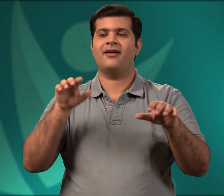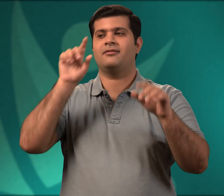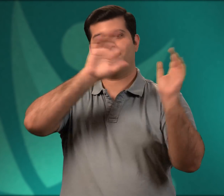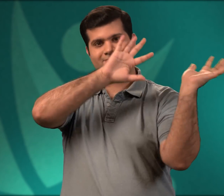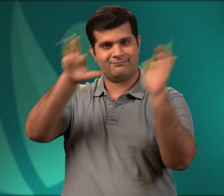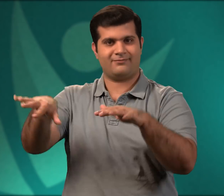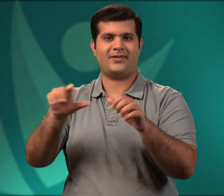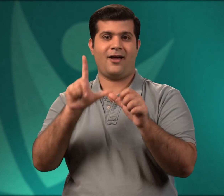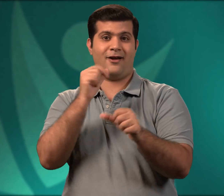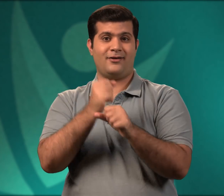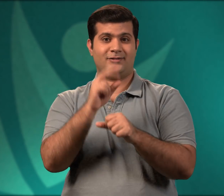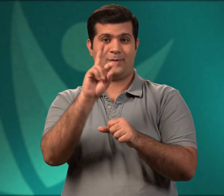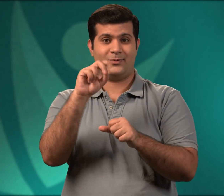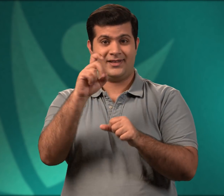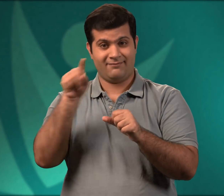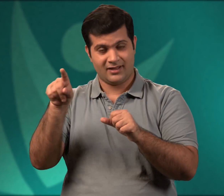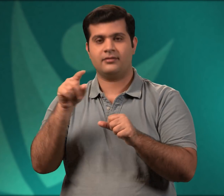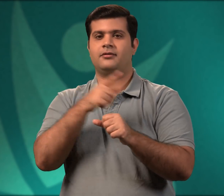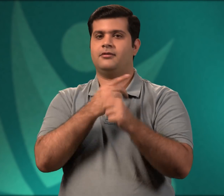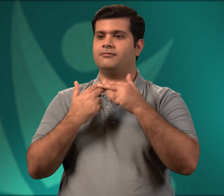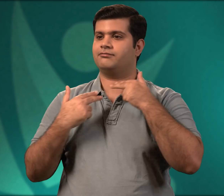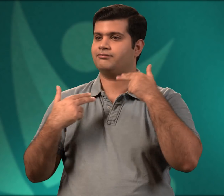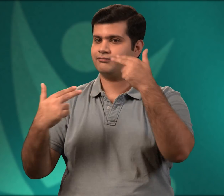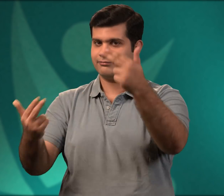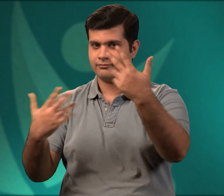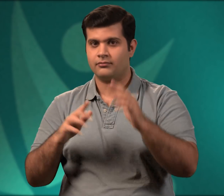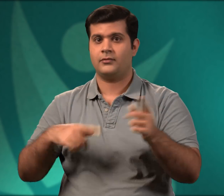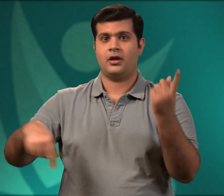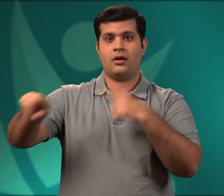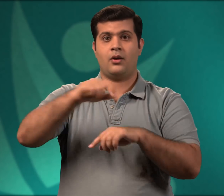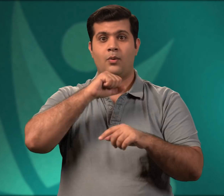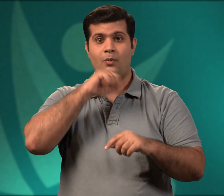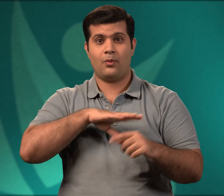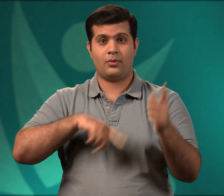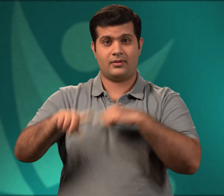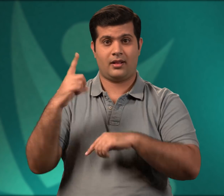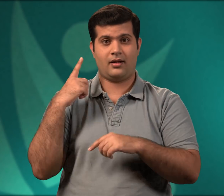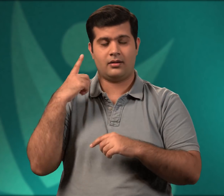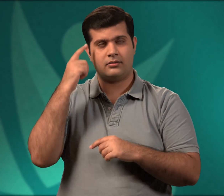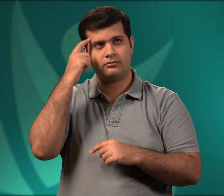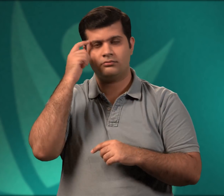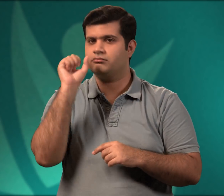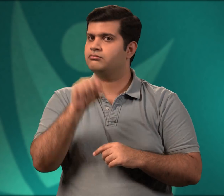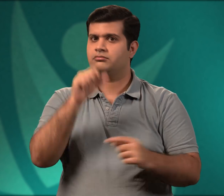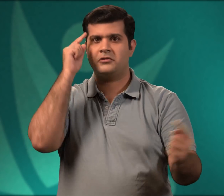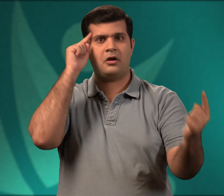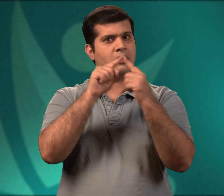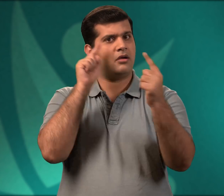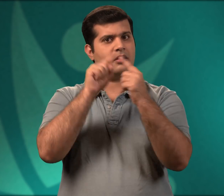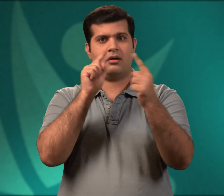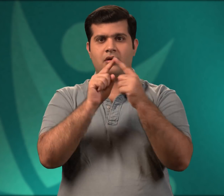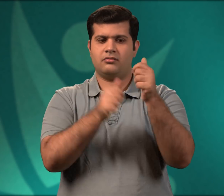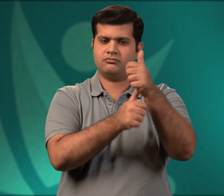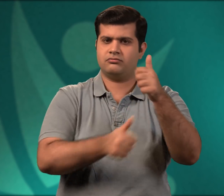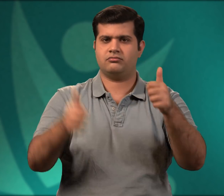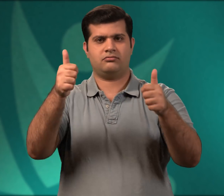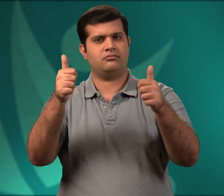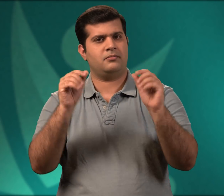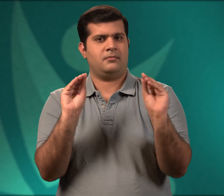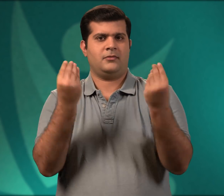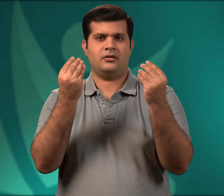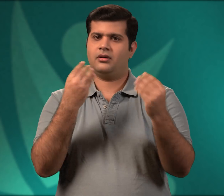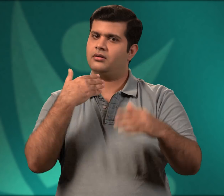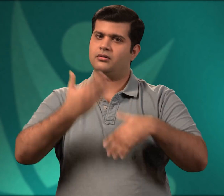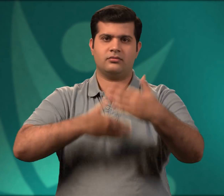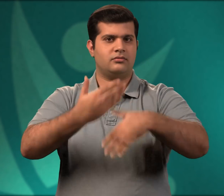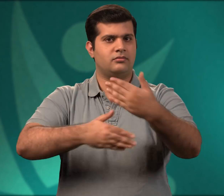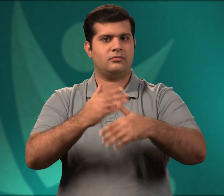on 27th August where everyone gathered. He gave them all the details, after which all the youth agreed to set up an independent organisation.